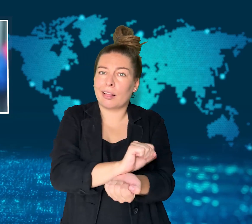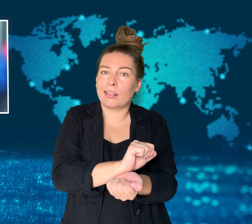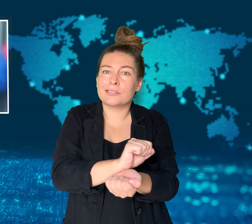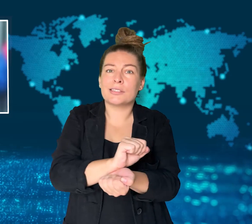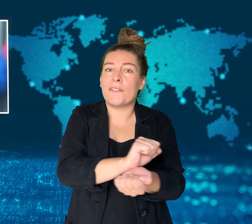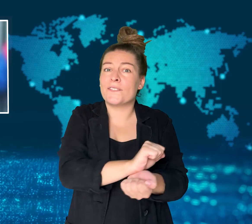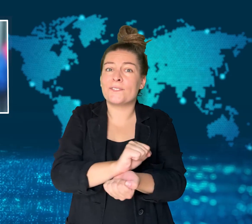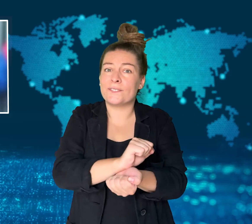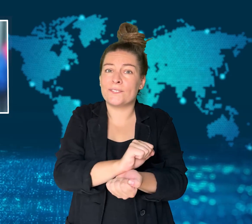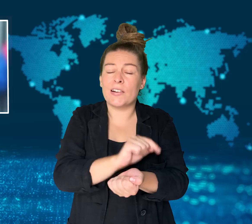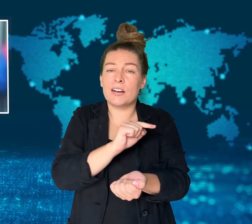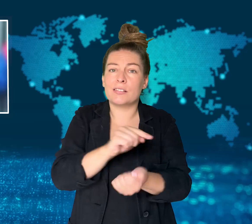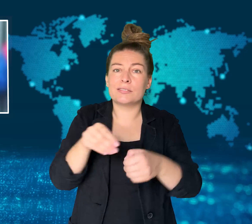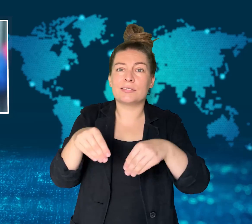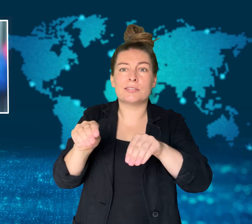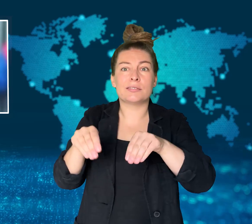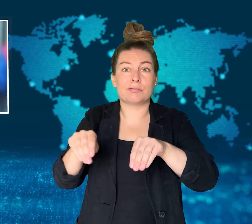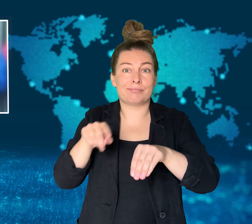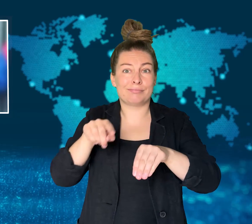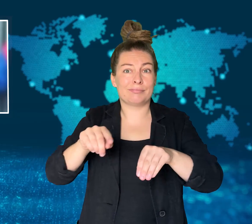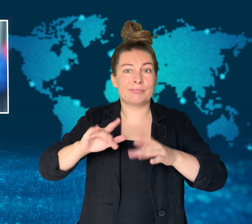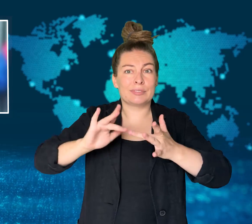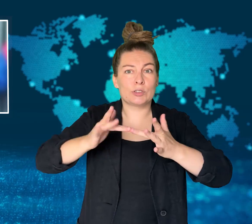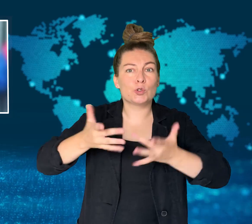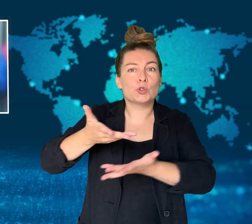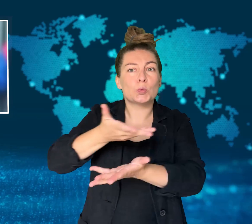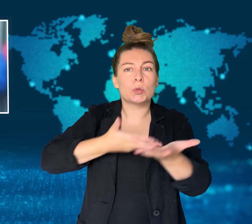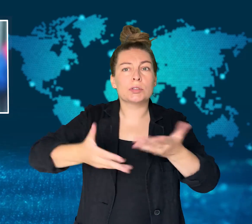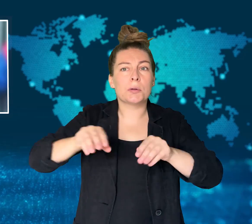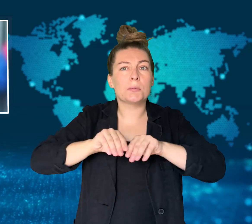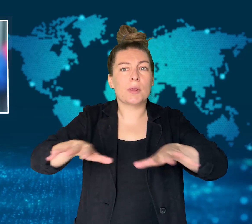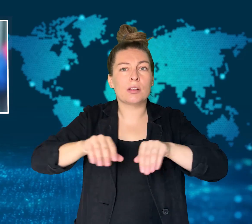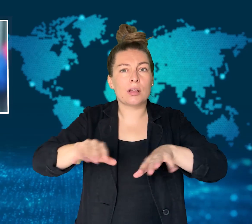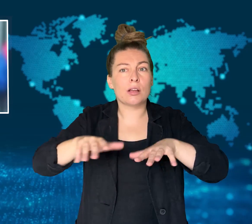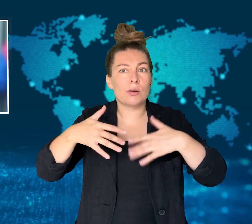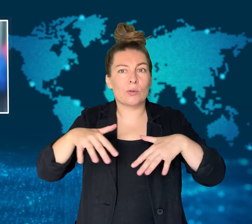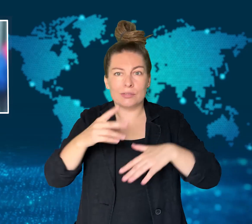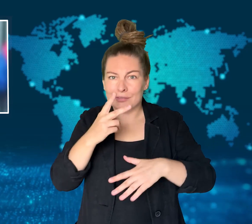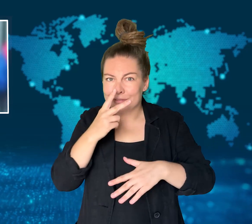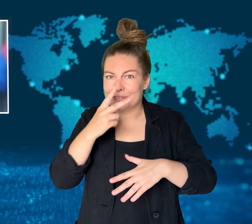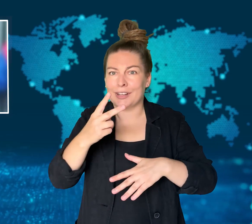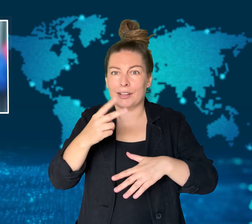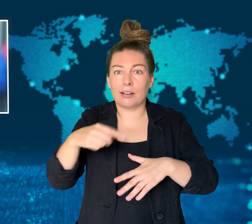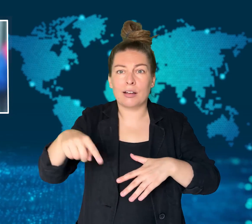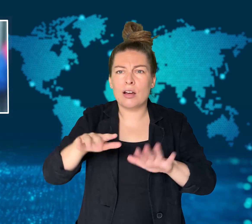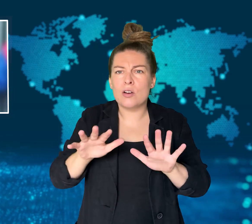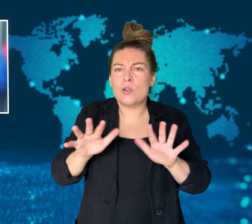The video, shared on social media, showed